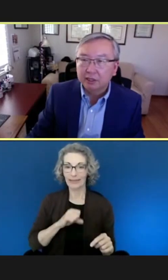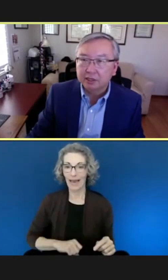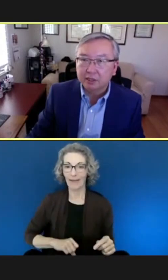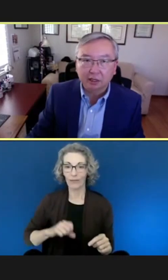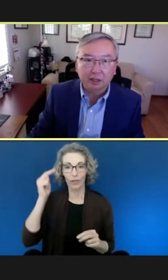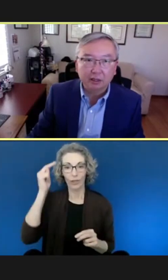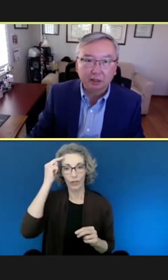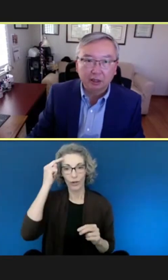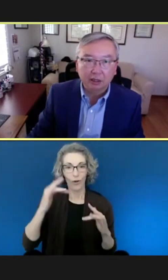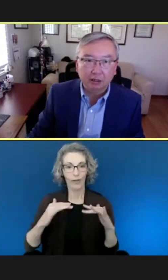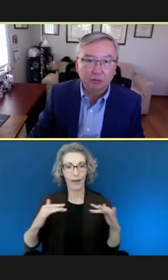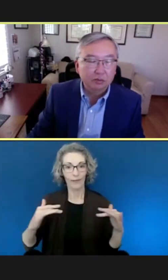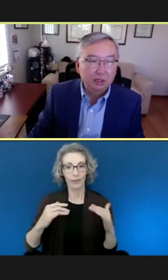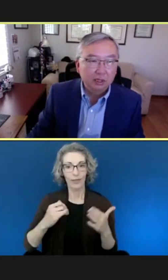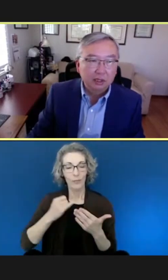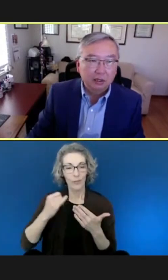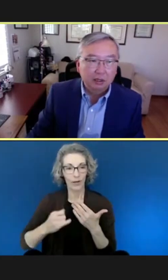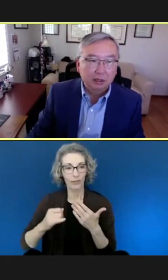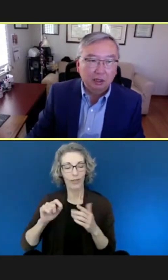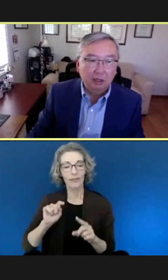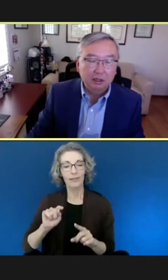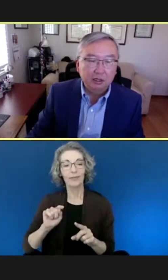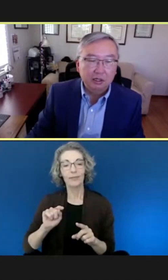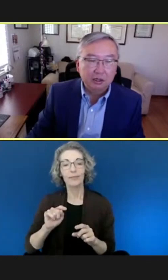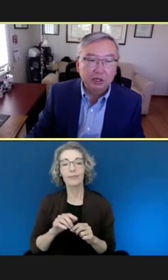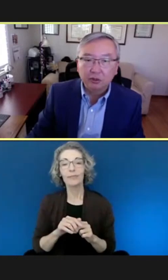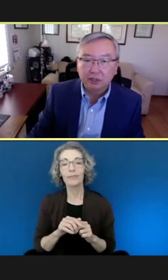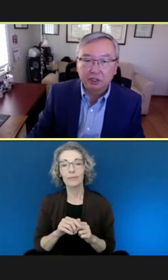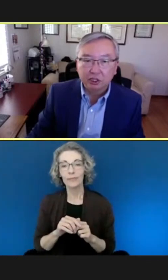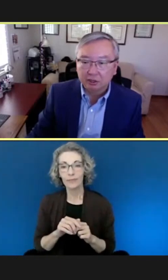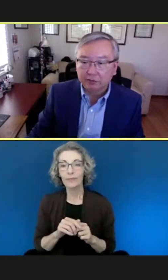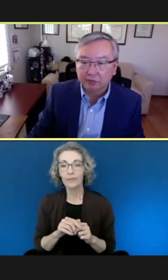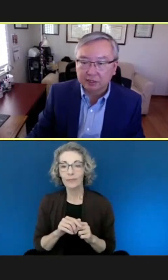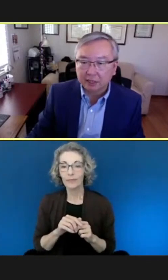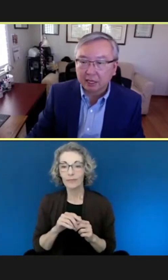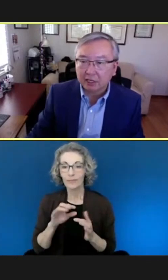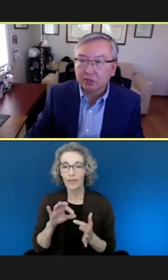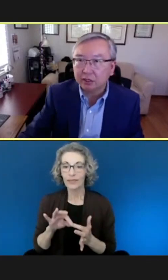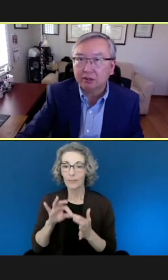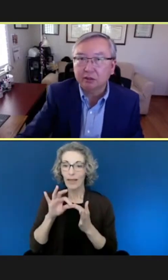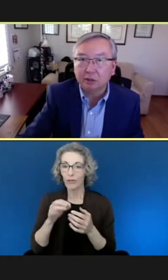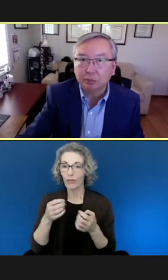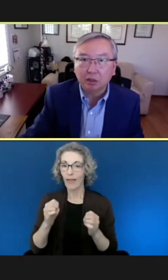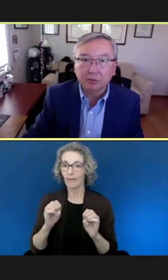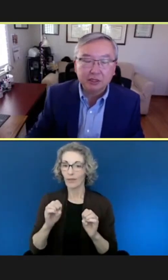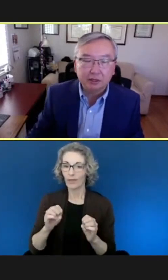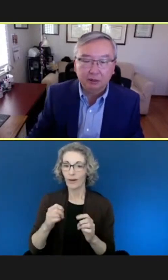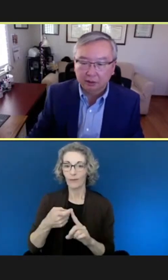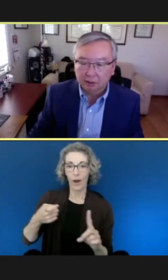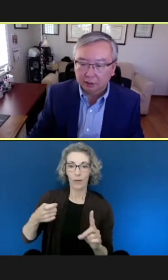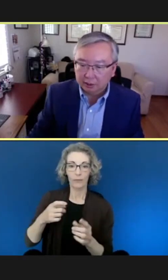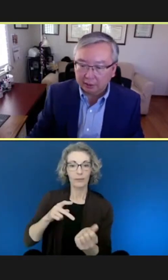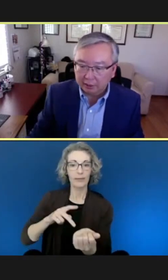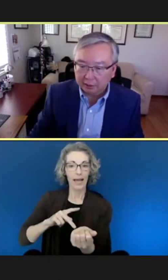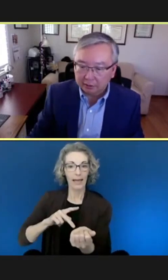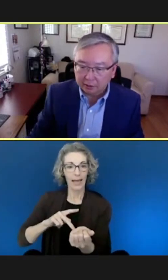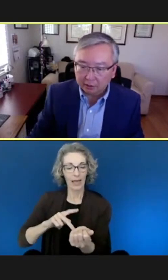It's a special initiative of the psychiatry department,